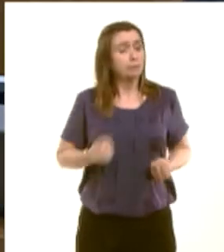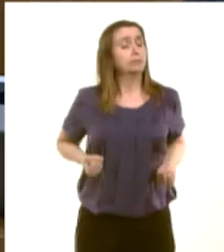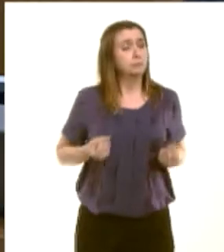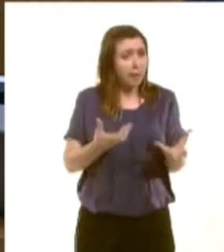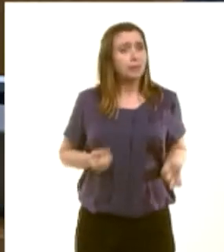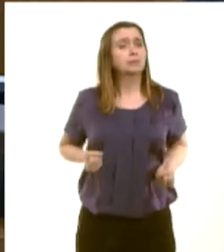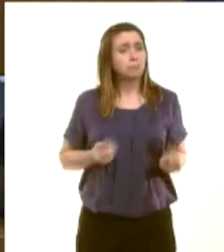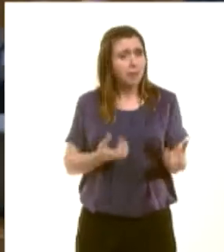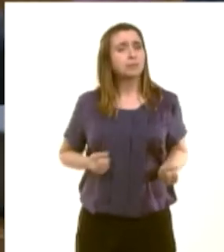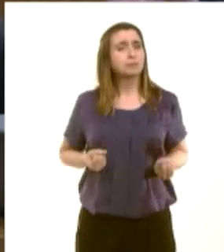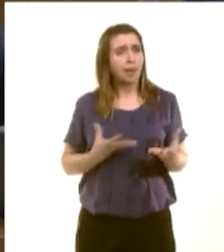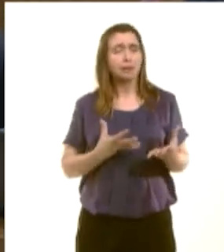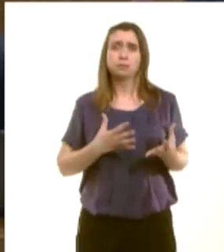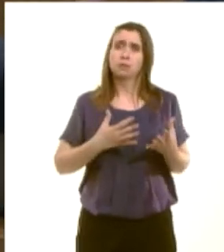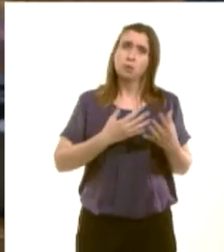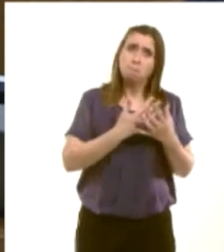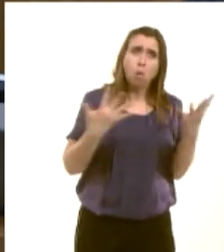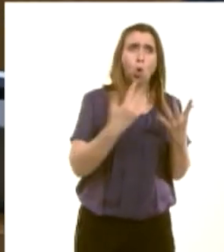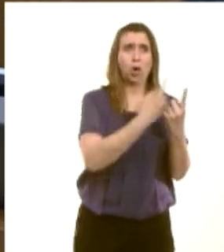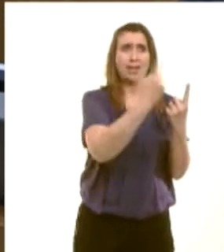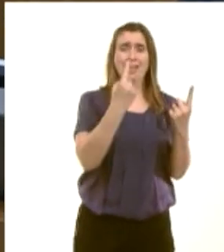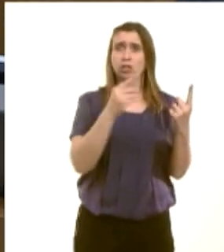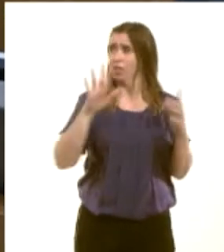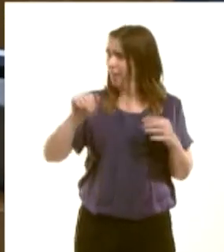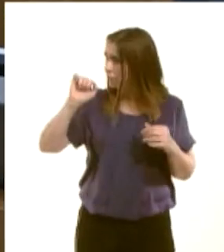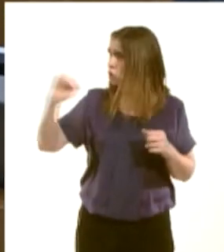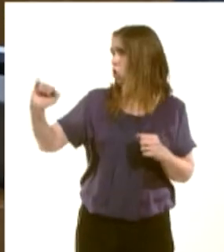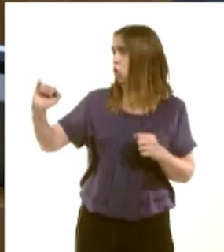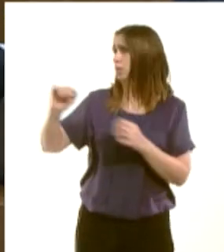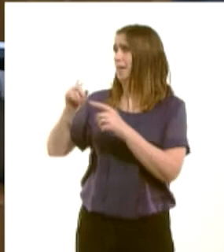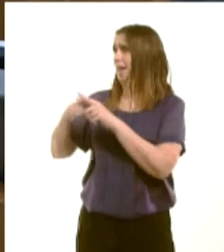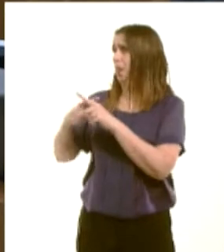more per head on health and social care in Wales than his party is doing in England.